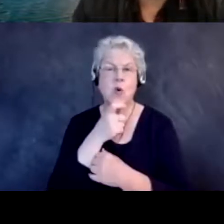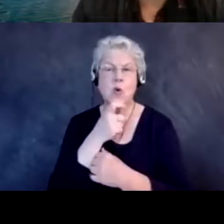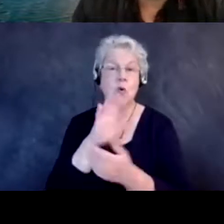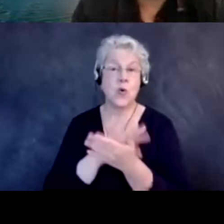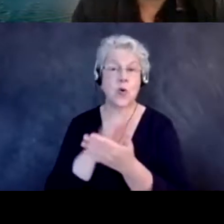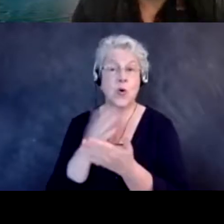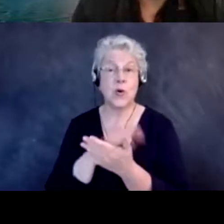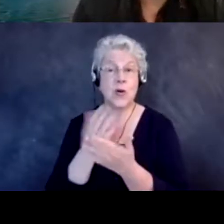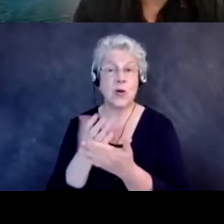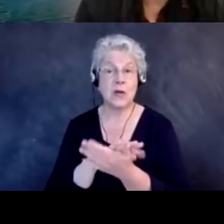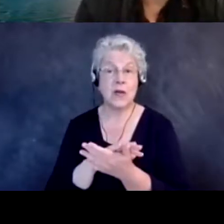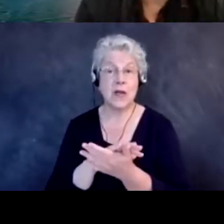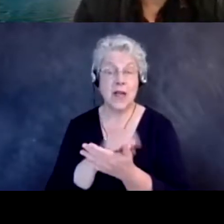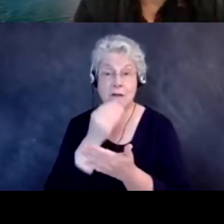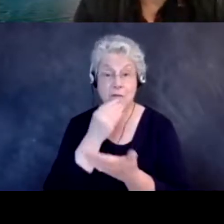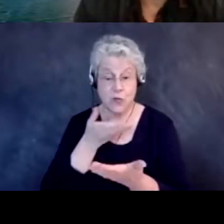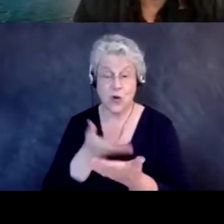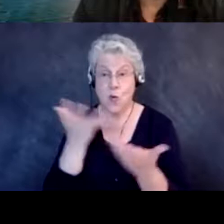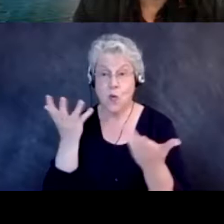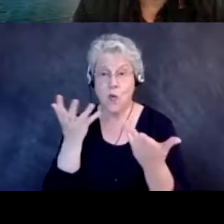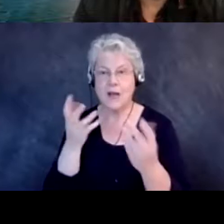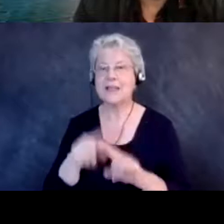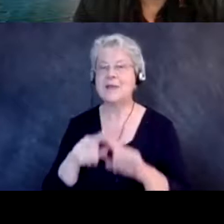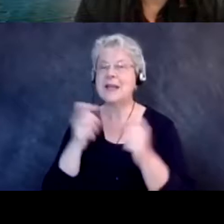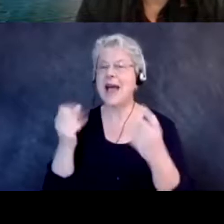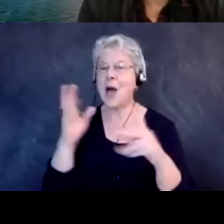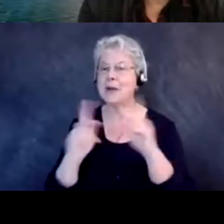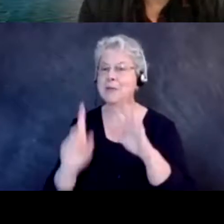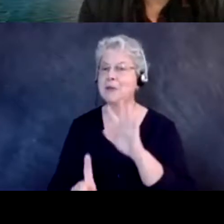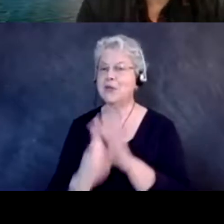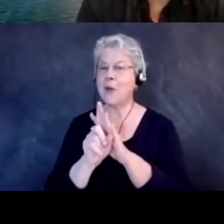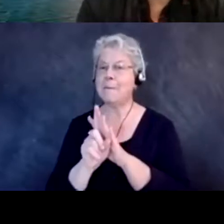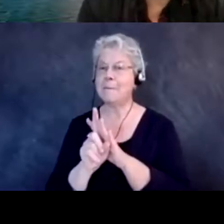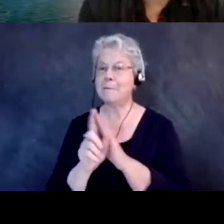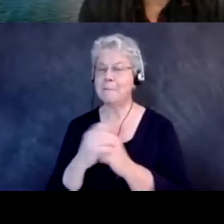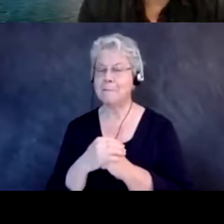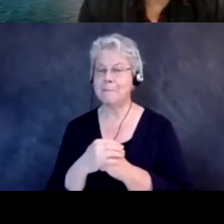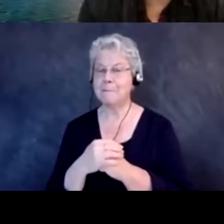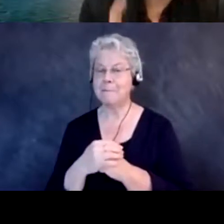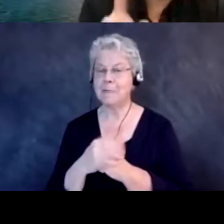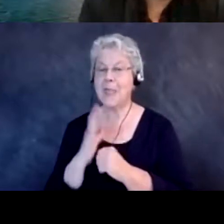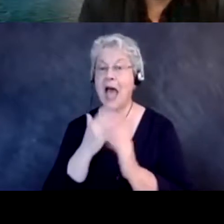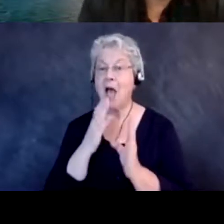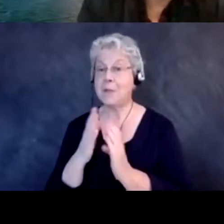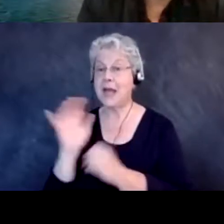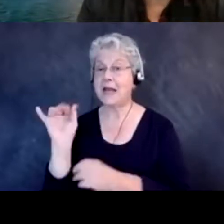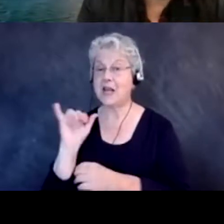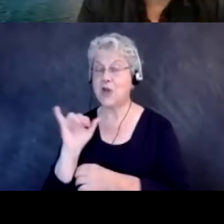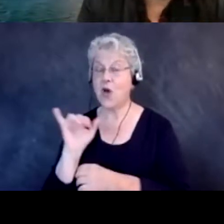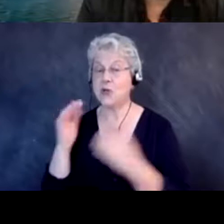being cooked is going to depend on how many people show up. And our planning is also - next bullet -